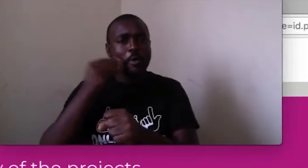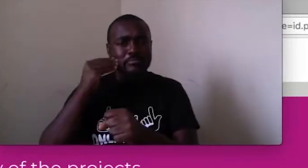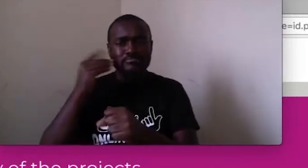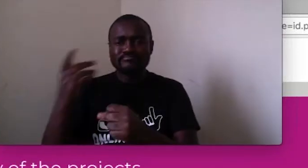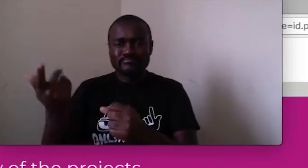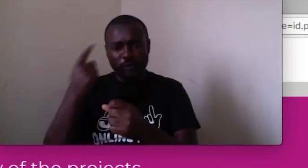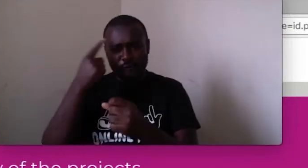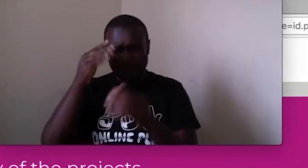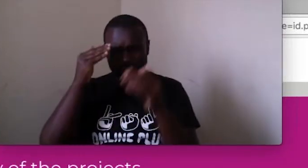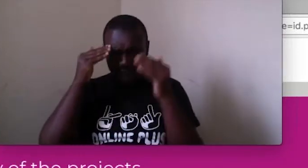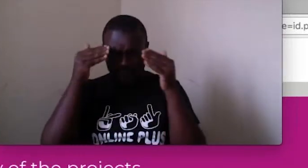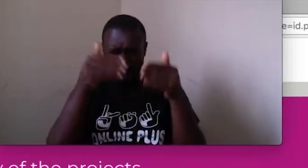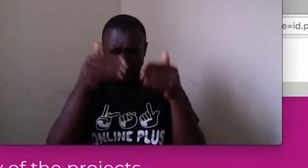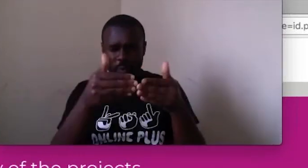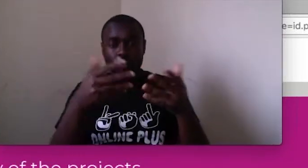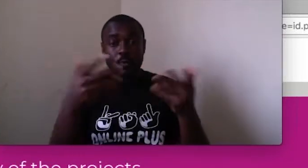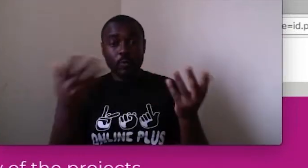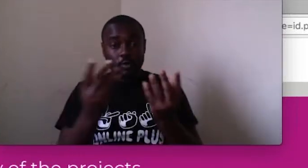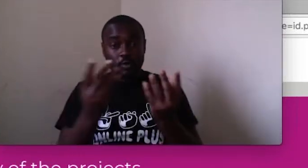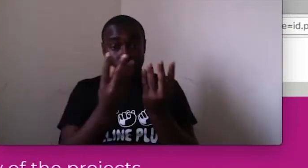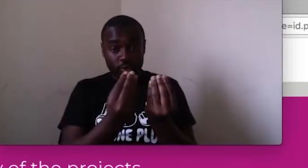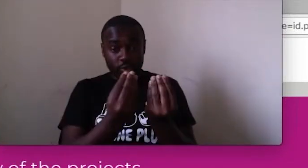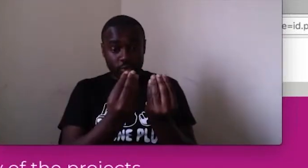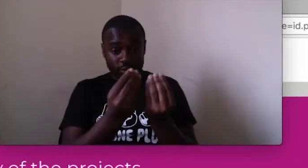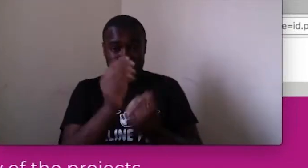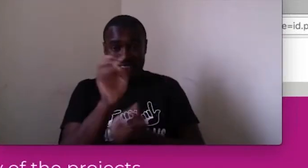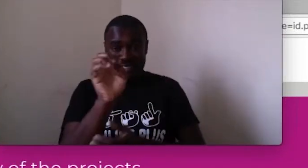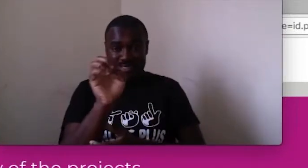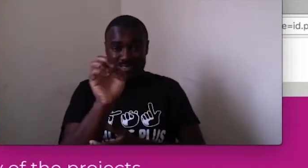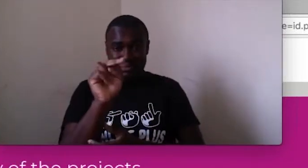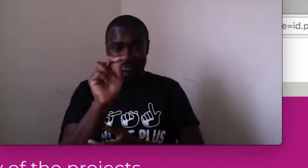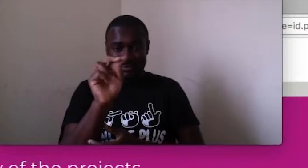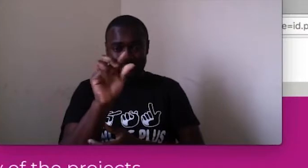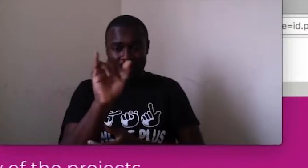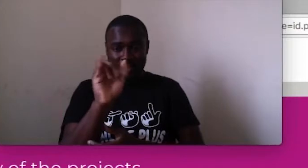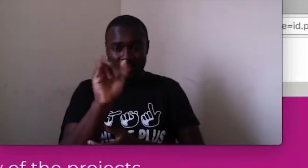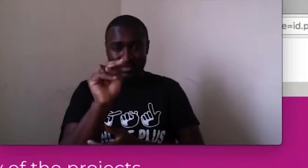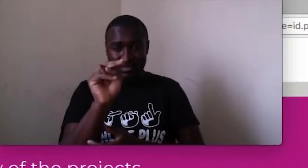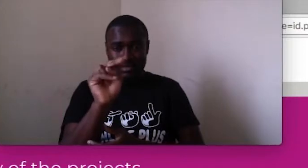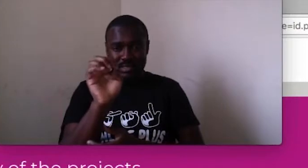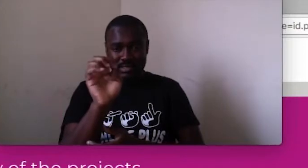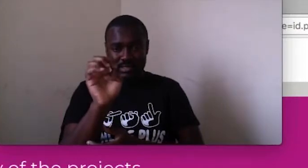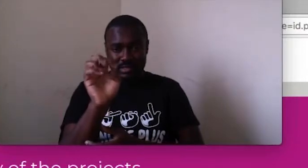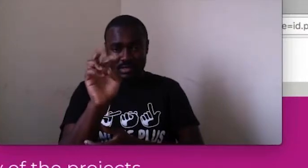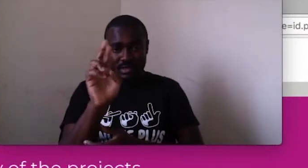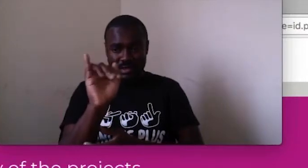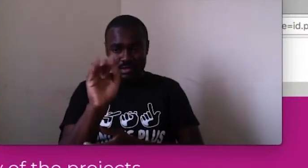they gave us homework that focuses on English